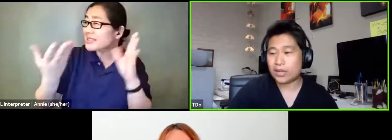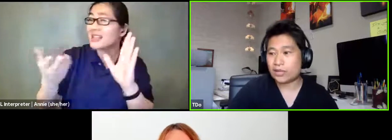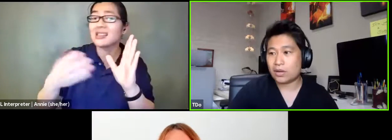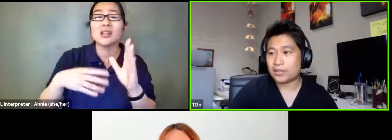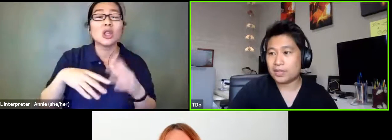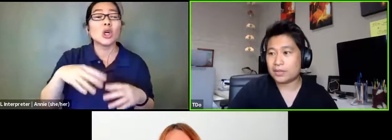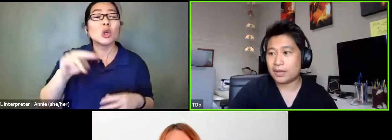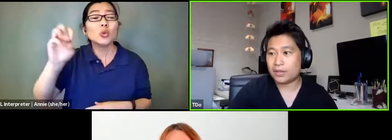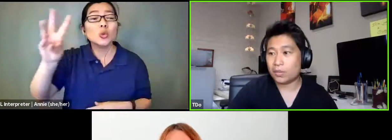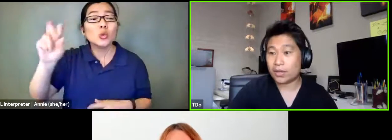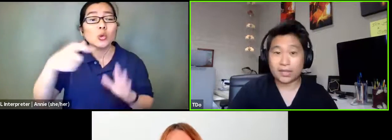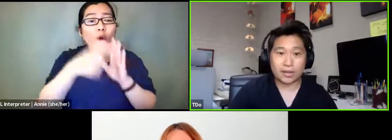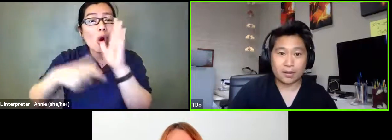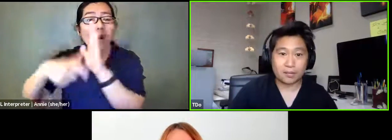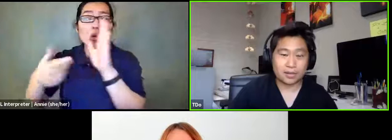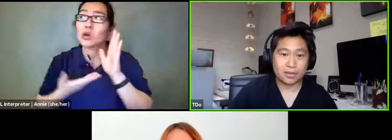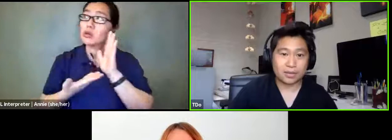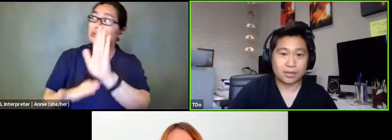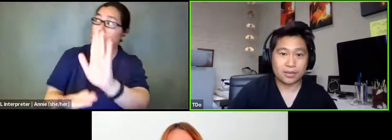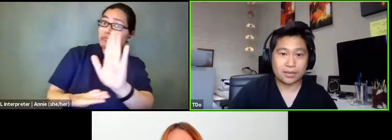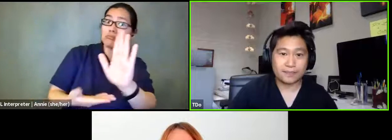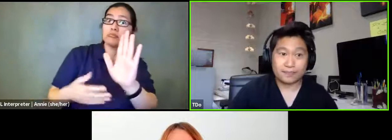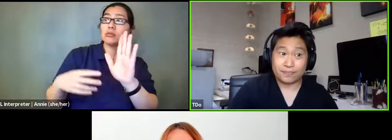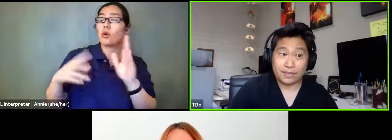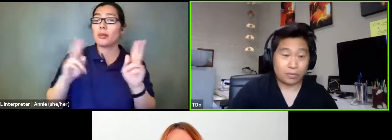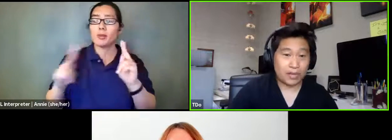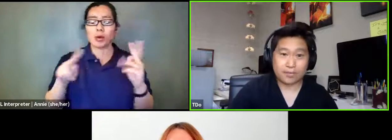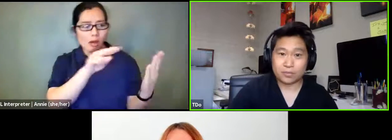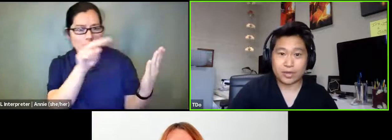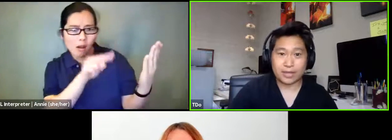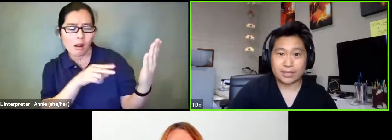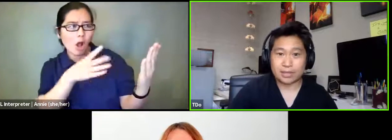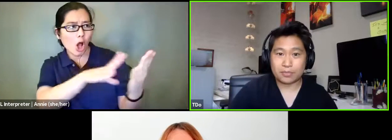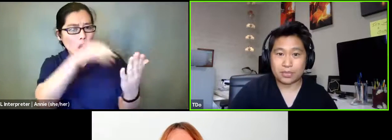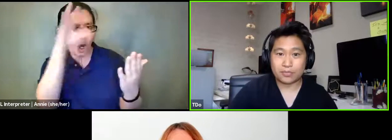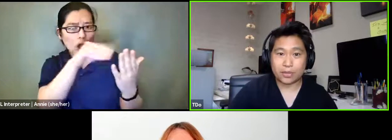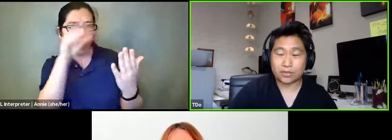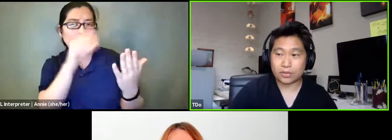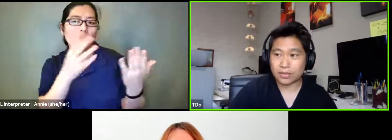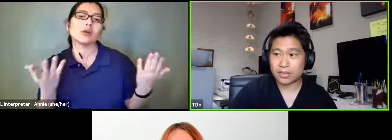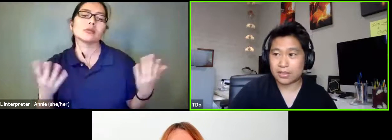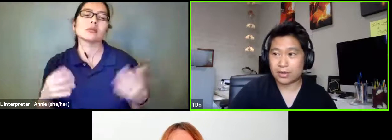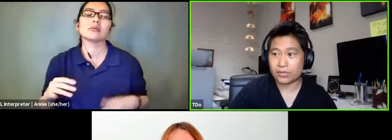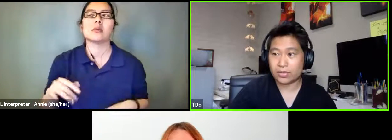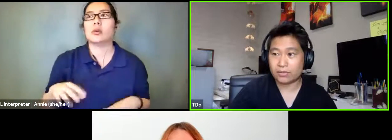question always comes up: what can your company do? We have great examples of resources and also